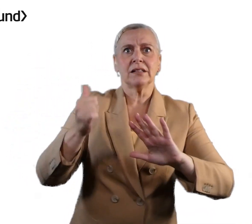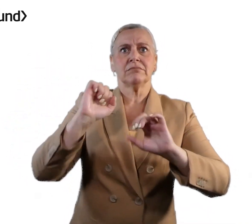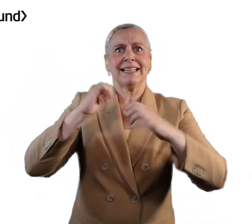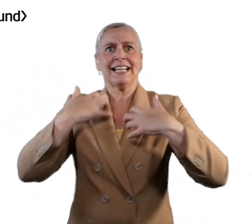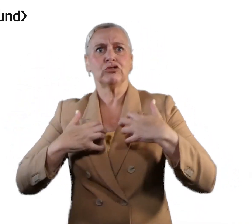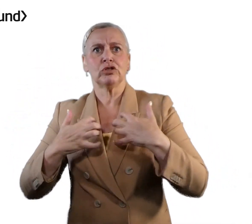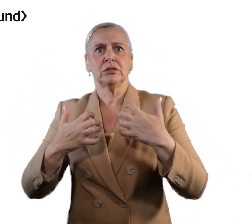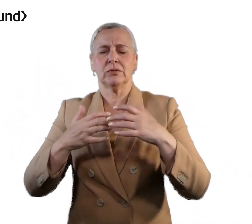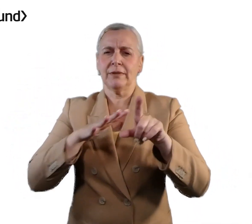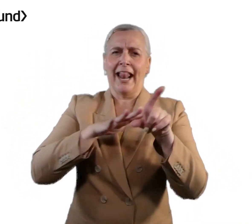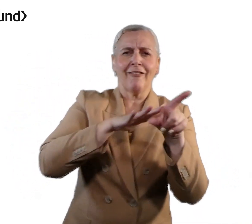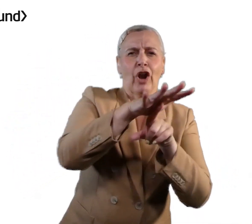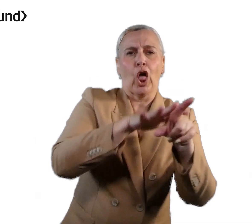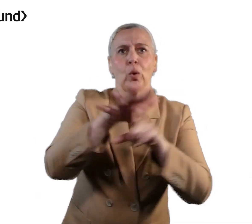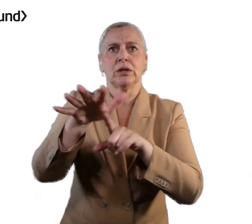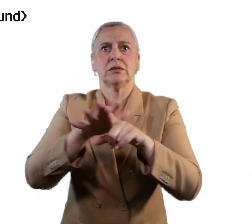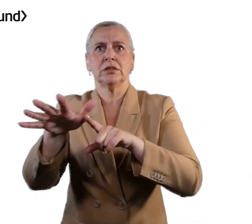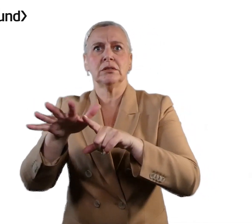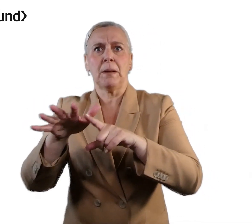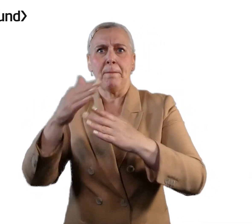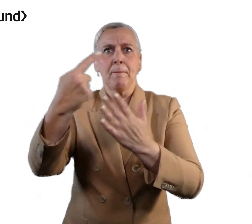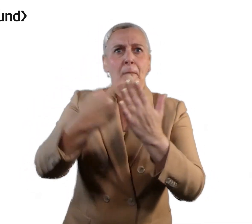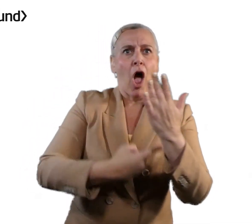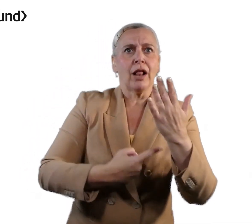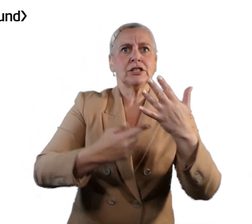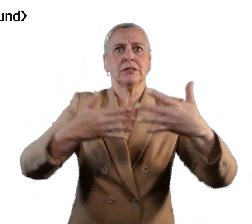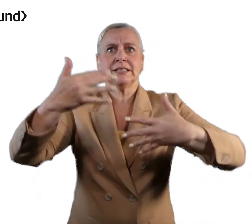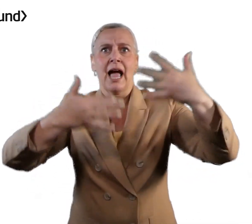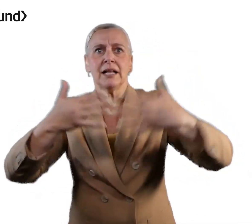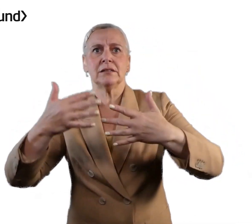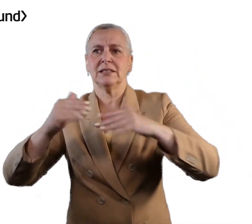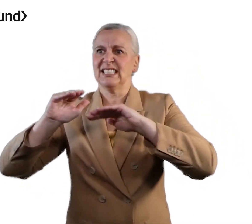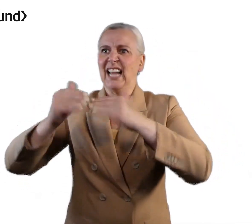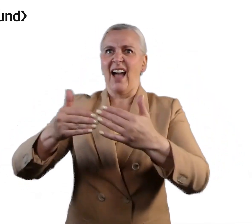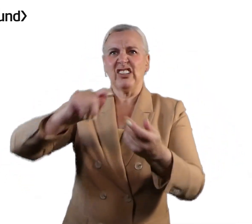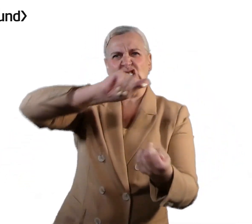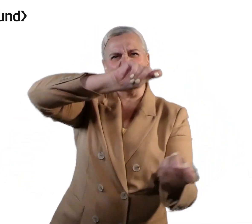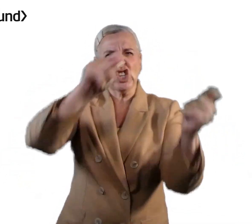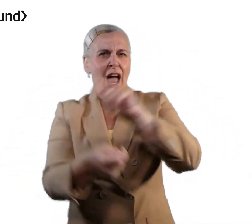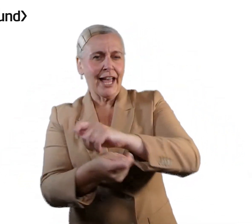can best be deployed, to influence strategic, policy and service change.